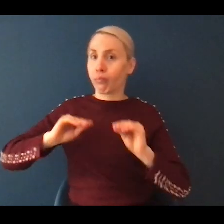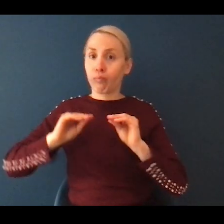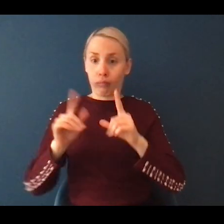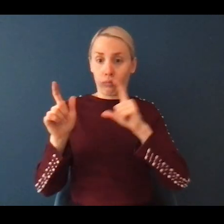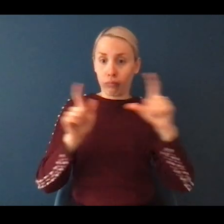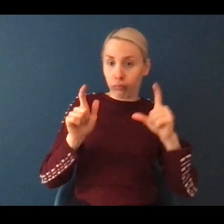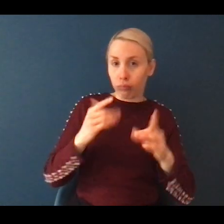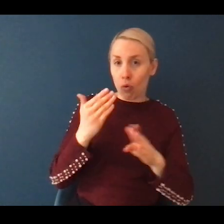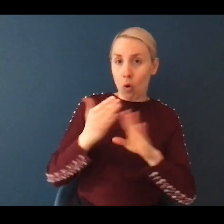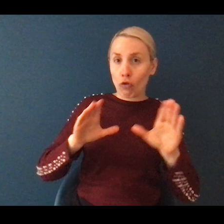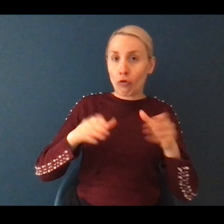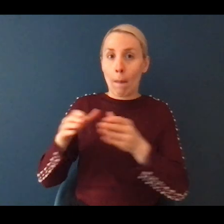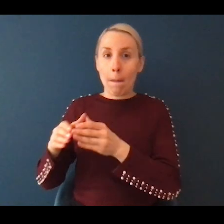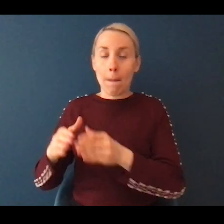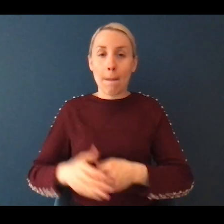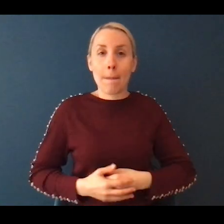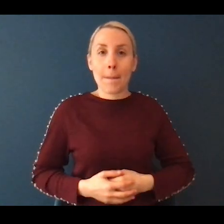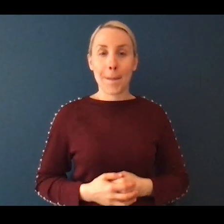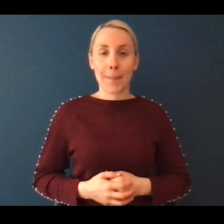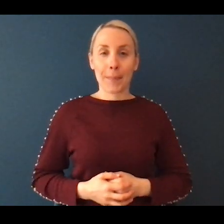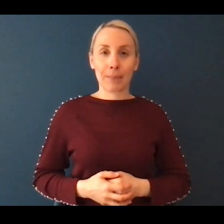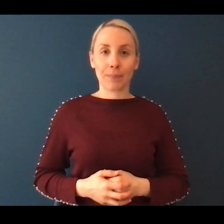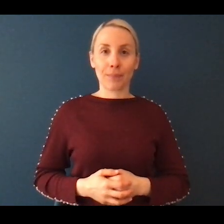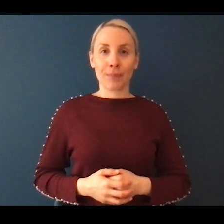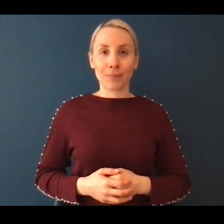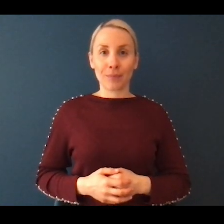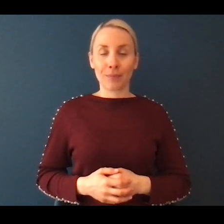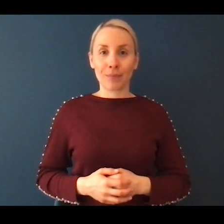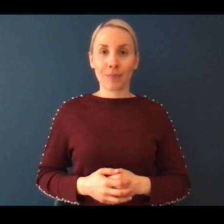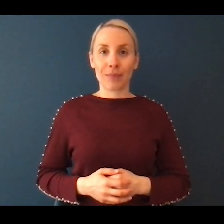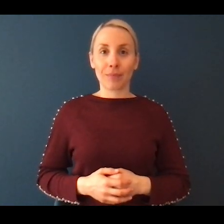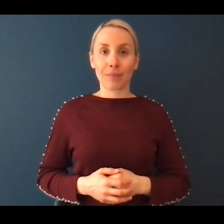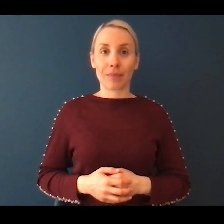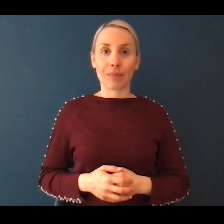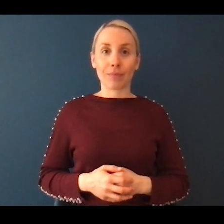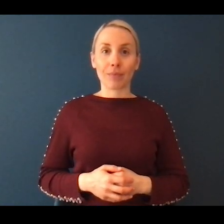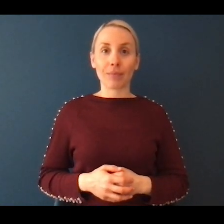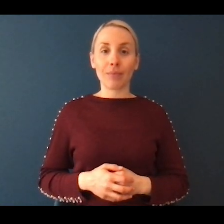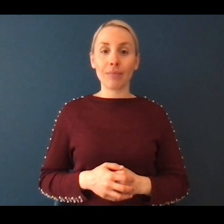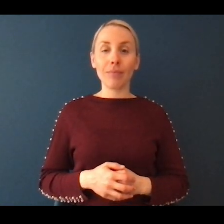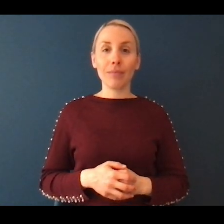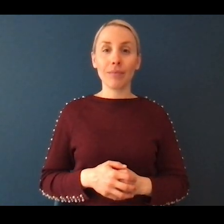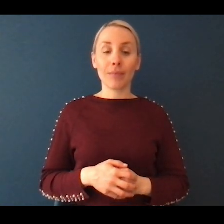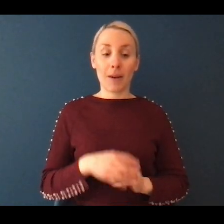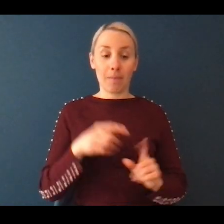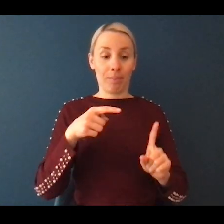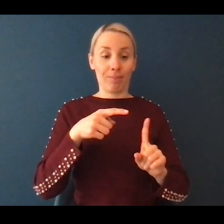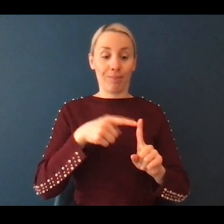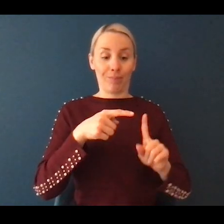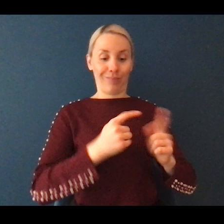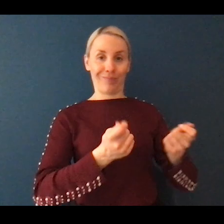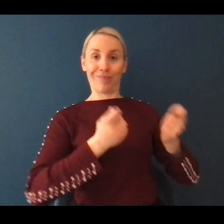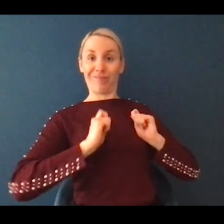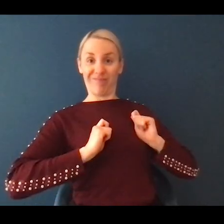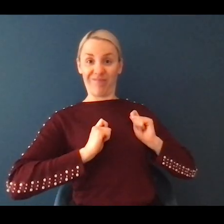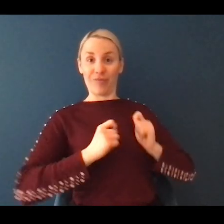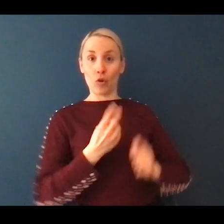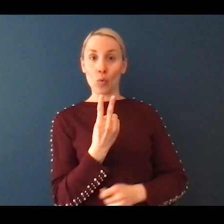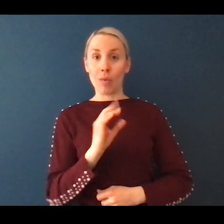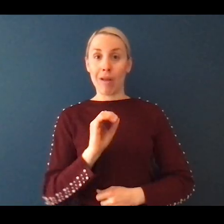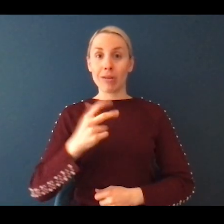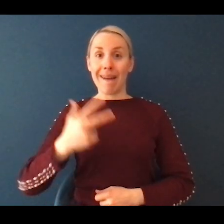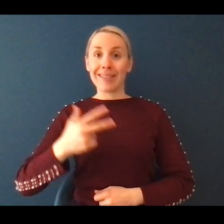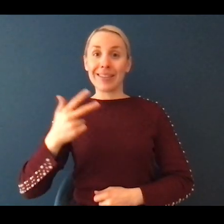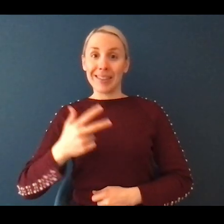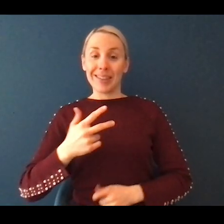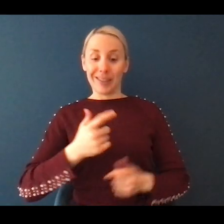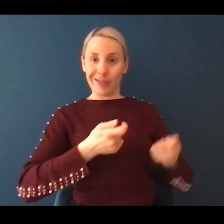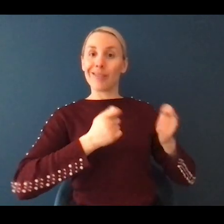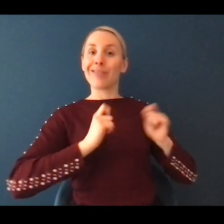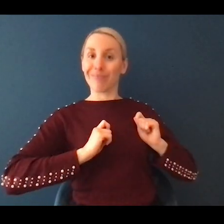workshops she is the 2018 recipient of the Jerwood Photoworks Awards along with Sam Laughlin